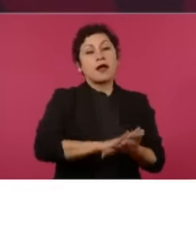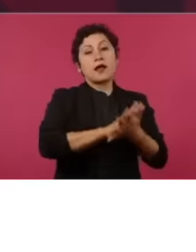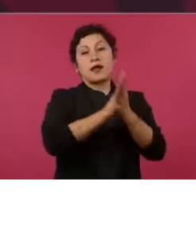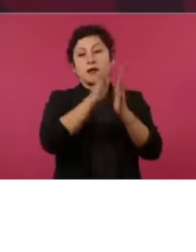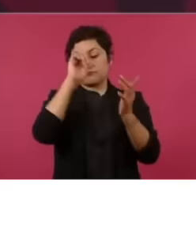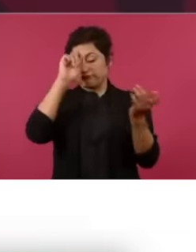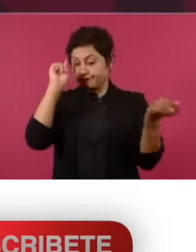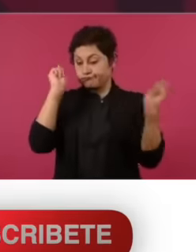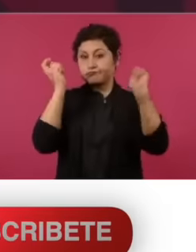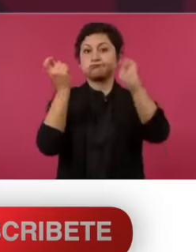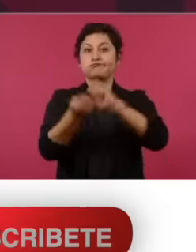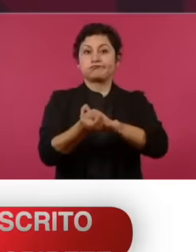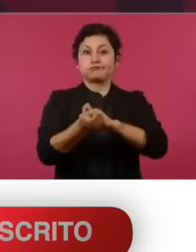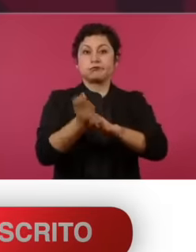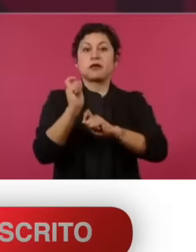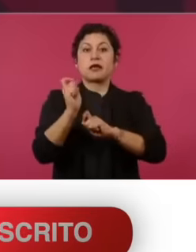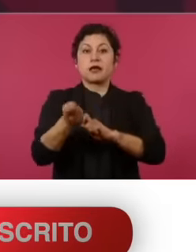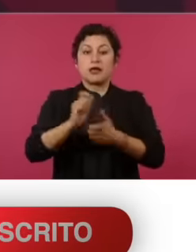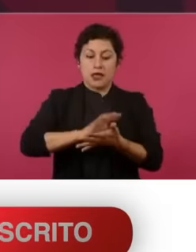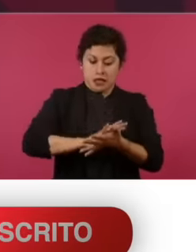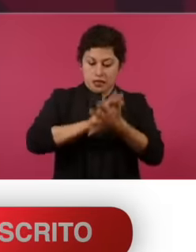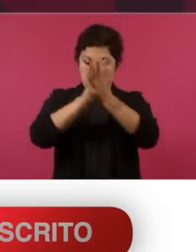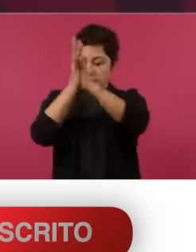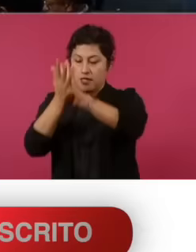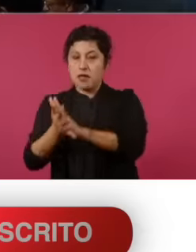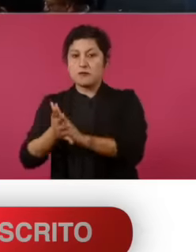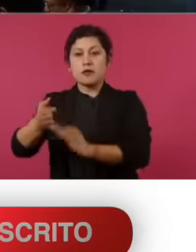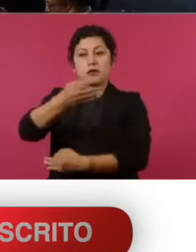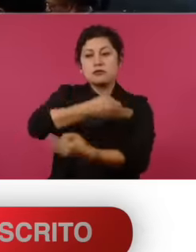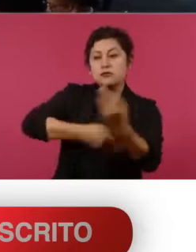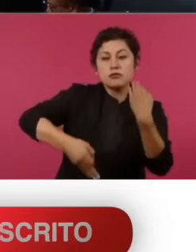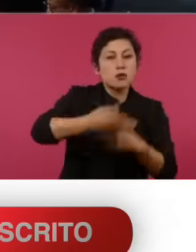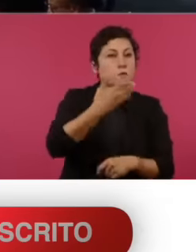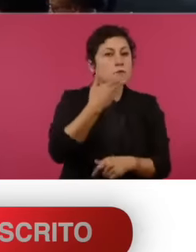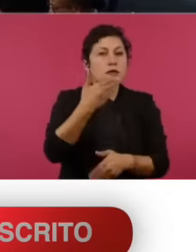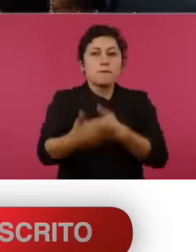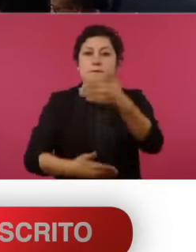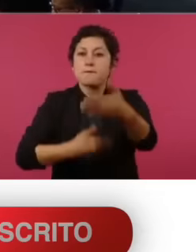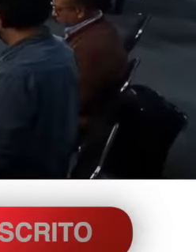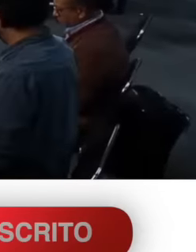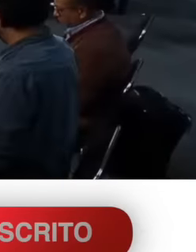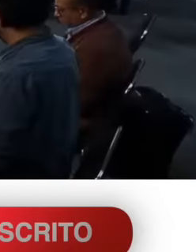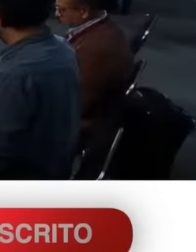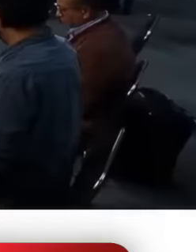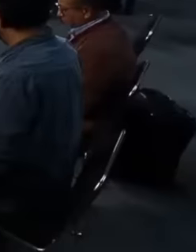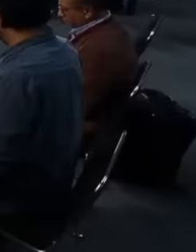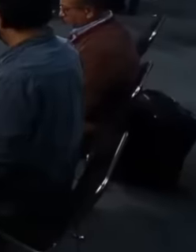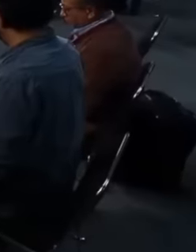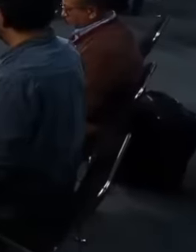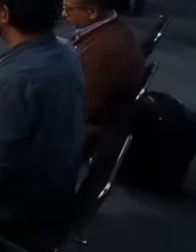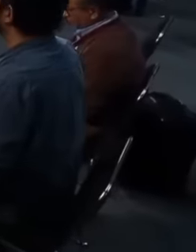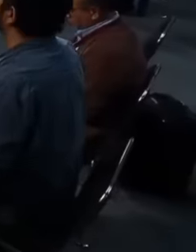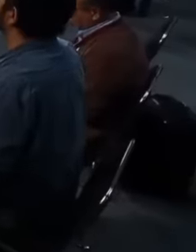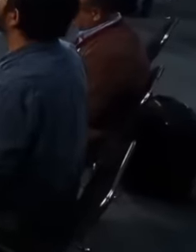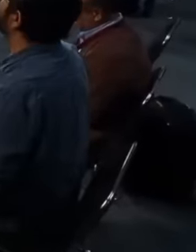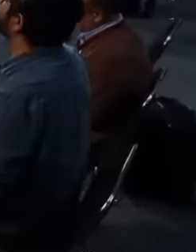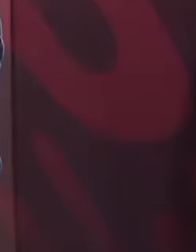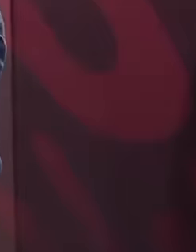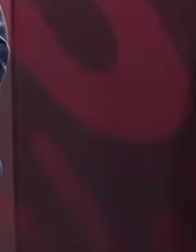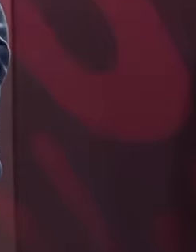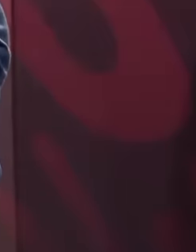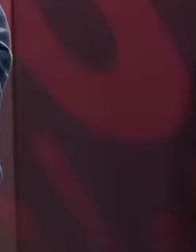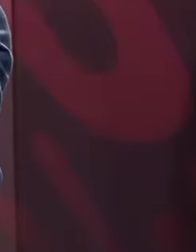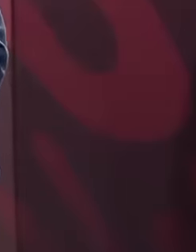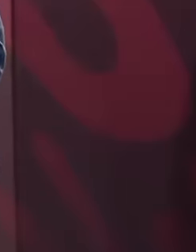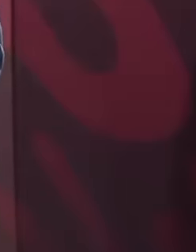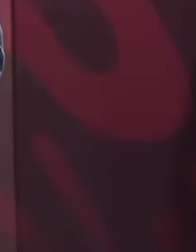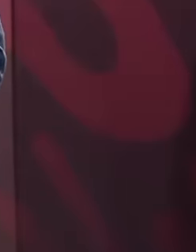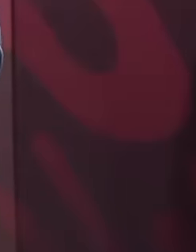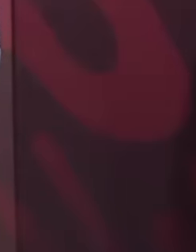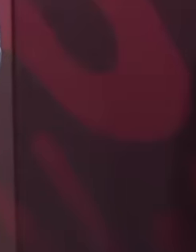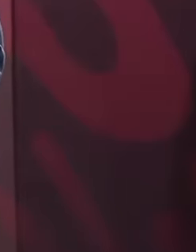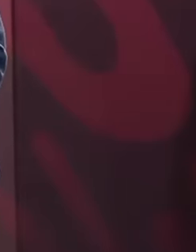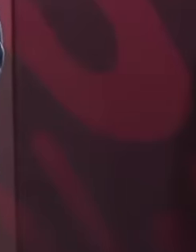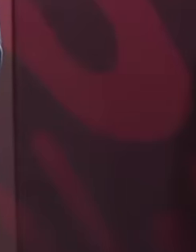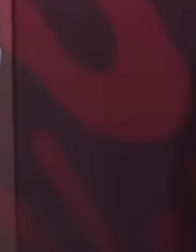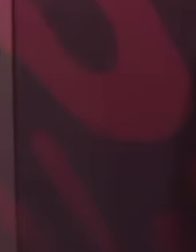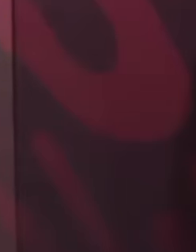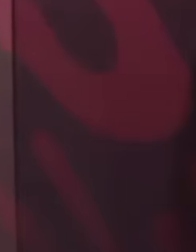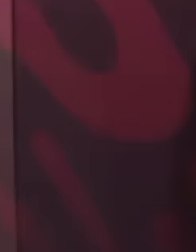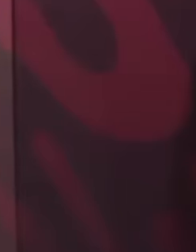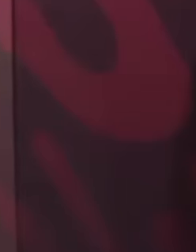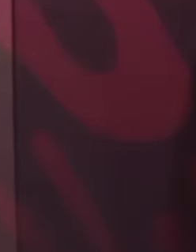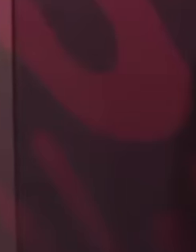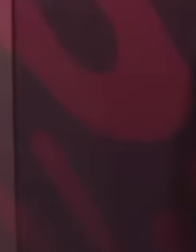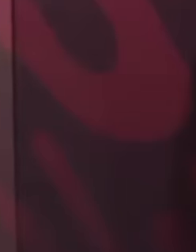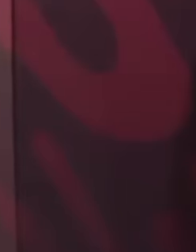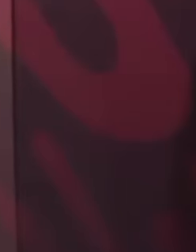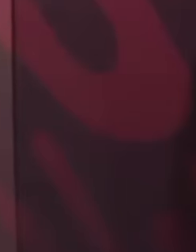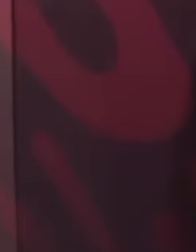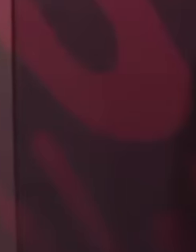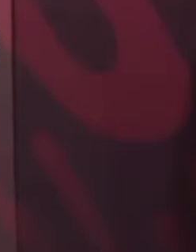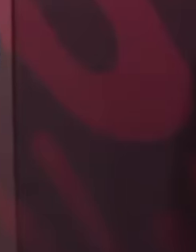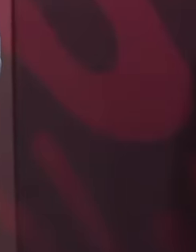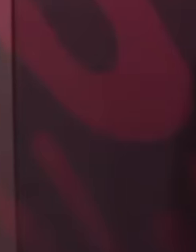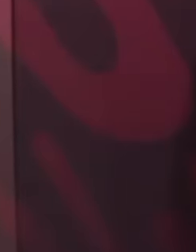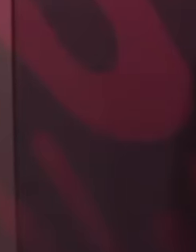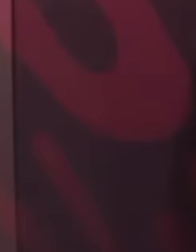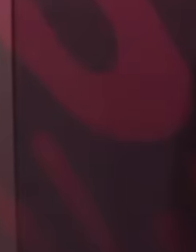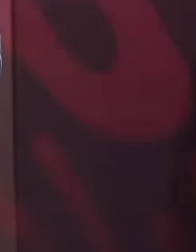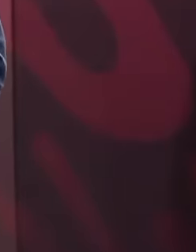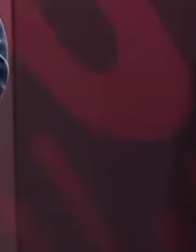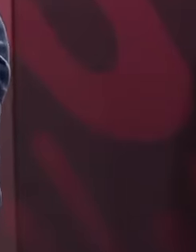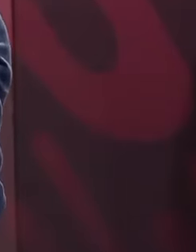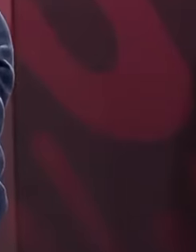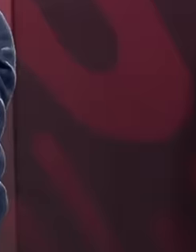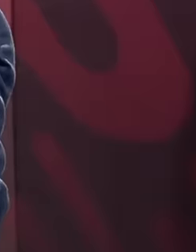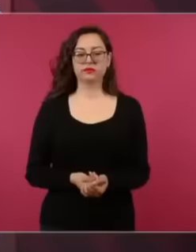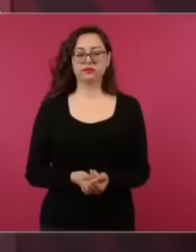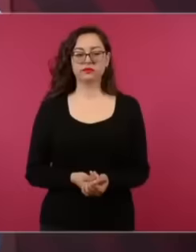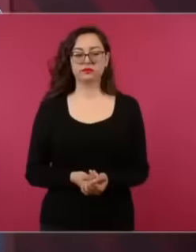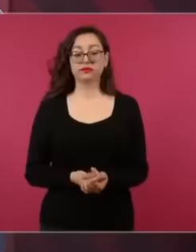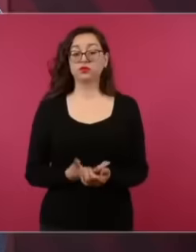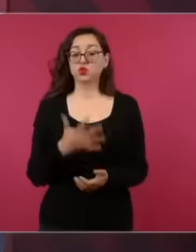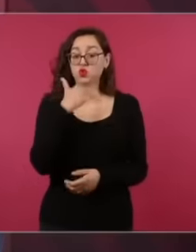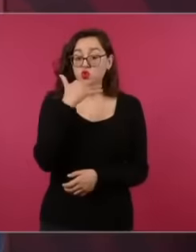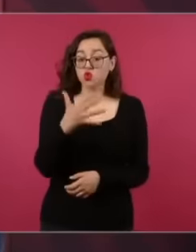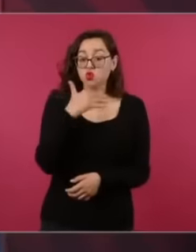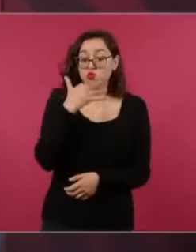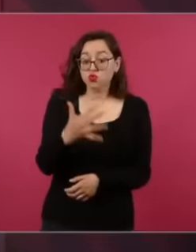Everyone is doing well, but the rich are doing well if corruption is not allowed, if there is justice, if there is